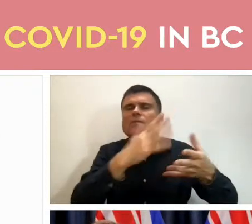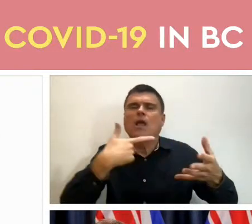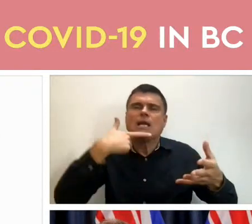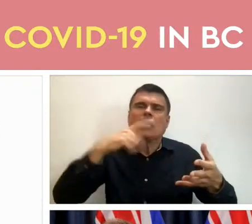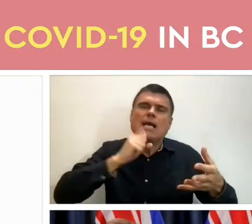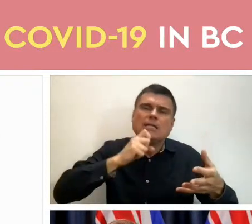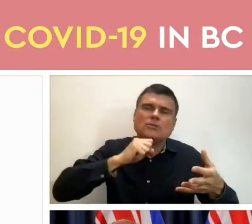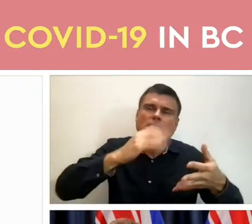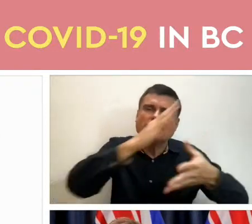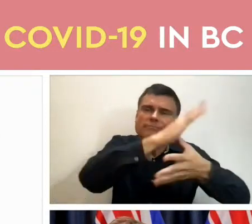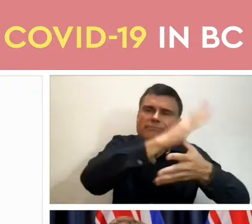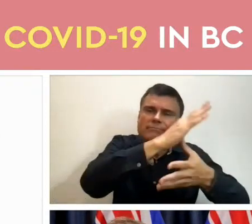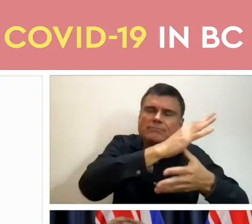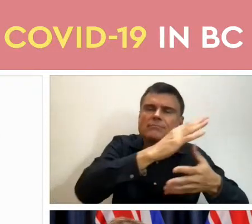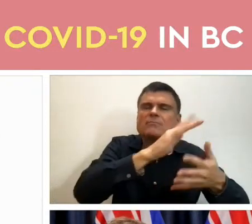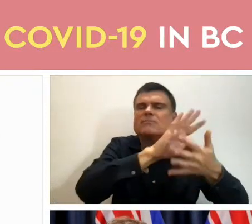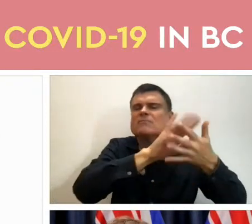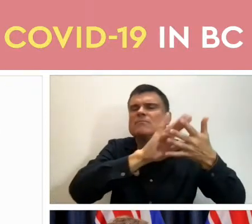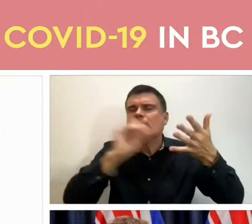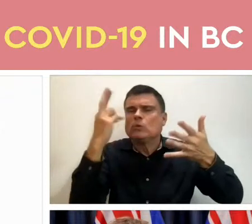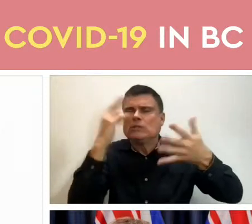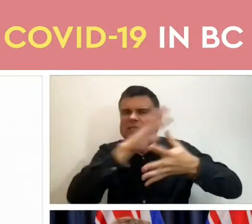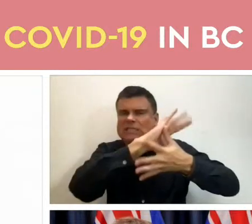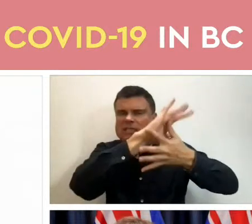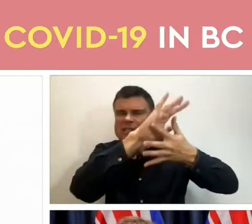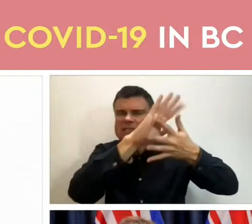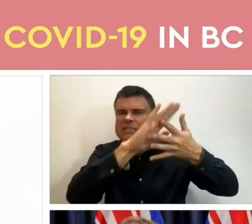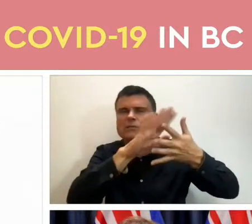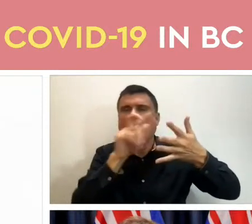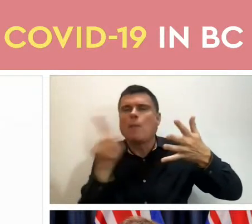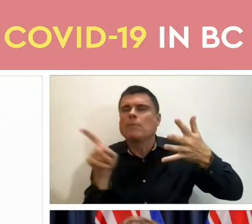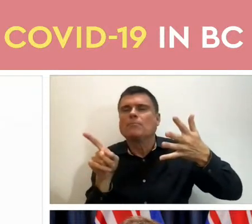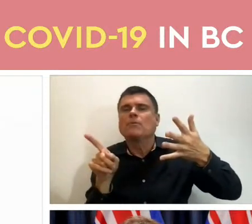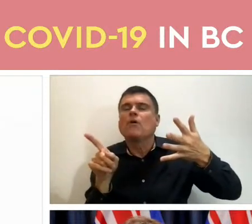with more risk. That's what you are seeing in